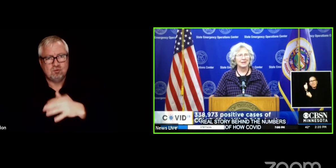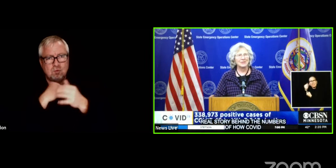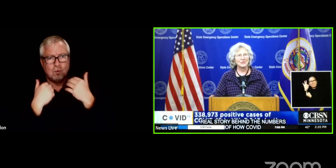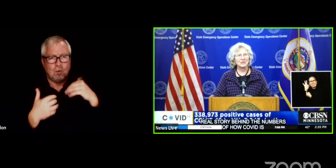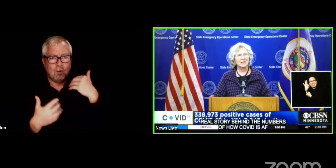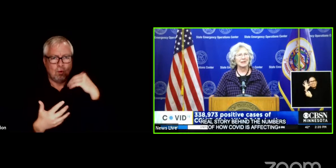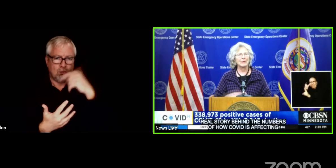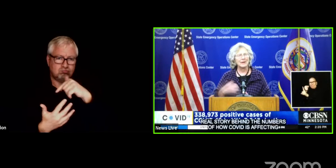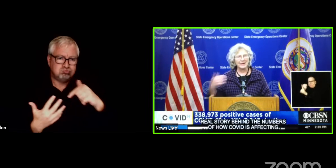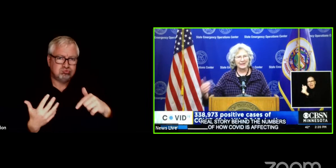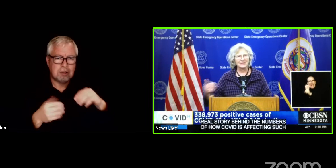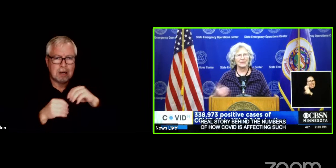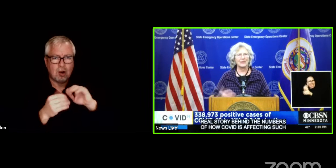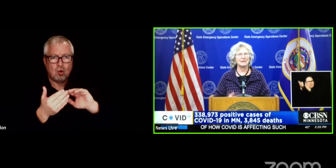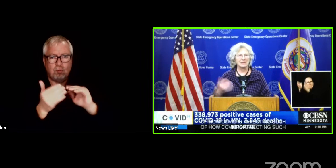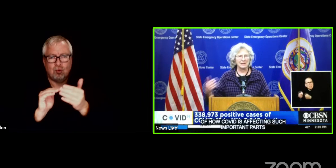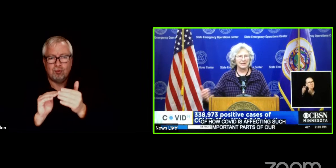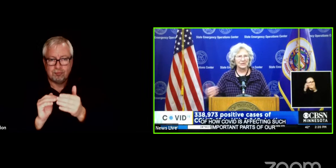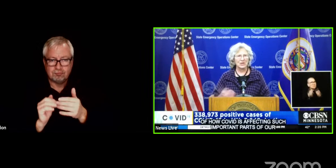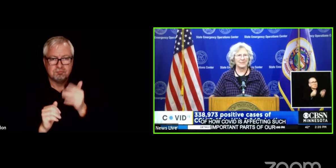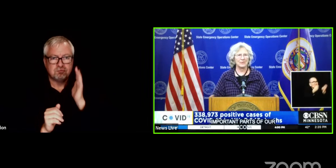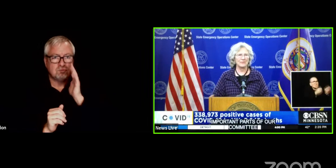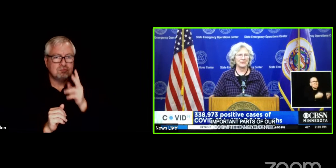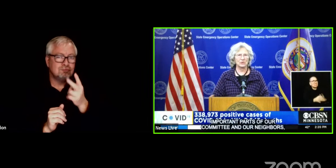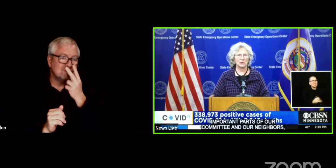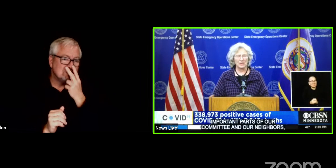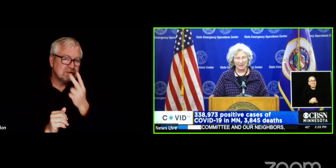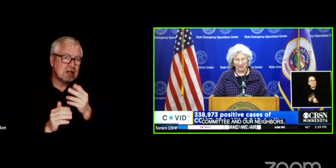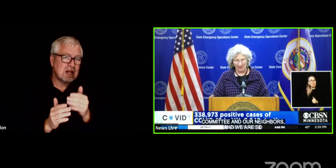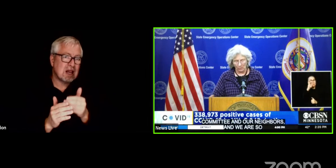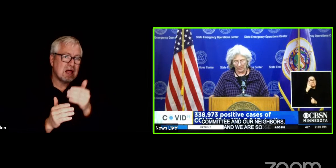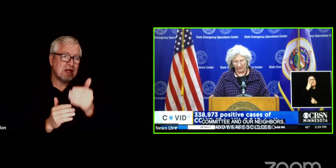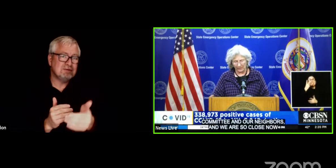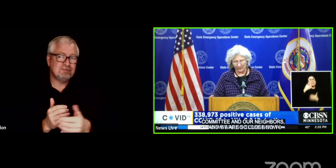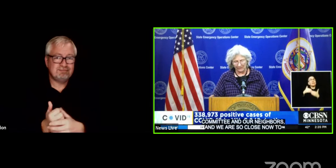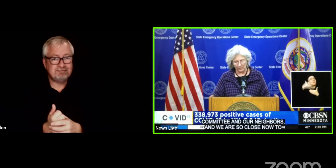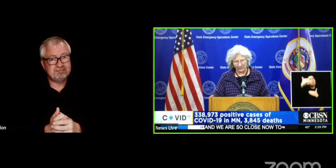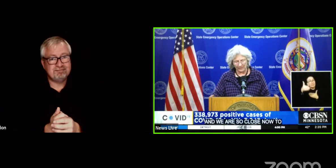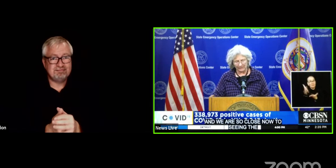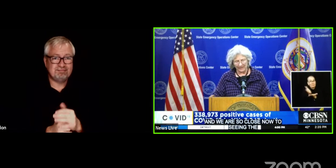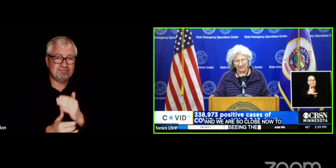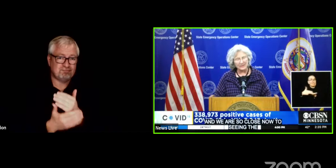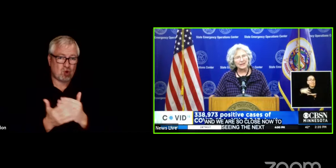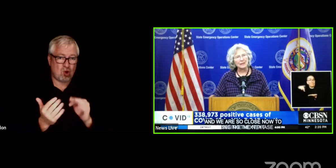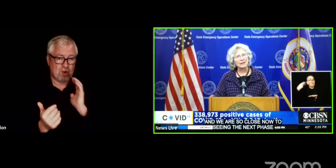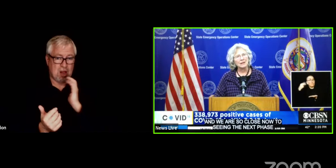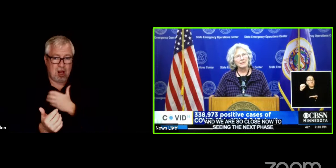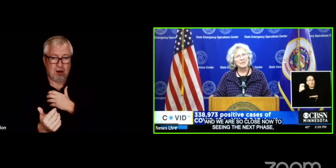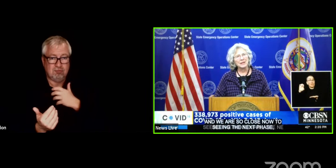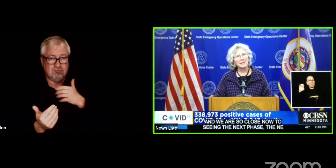TO SEEING THE NEXT PHASE, THE NEXT CHAPTER IN THIS JOURNEY WITH THE VACCINE BECOMING